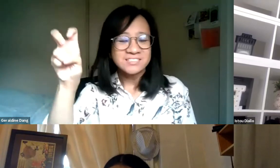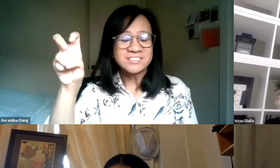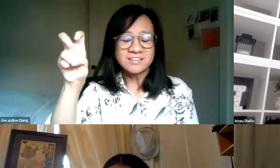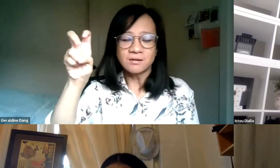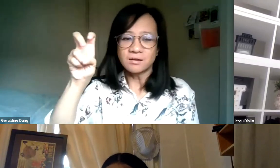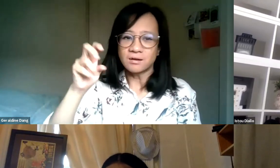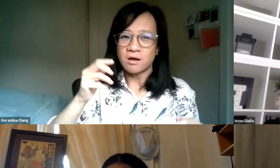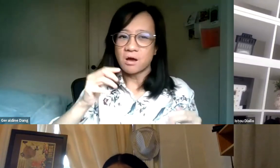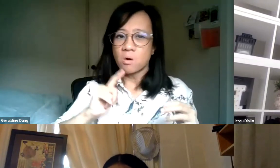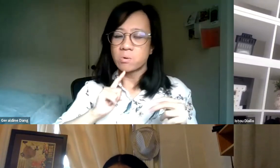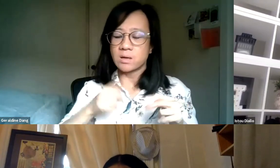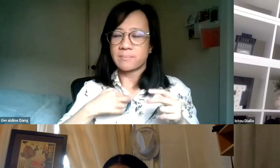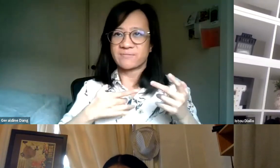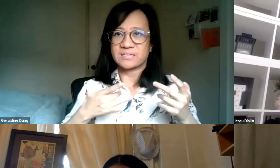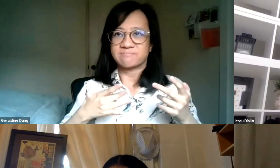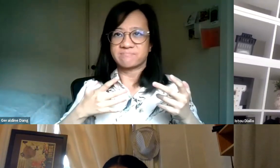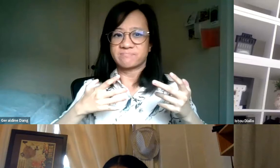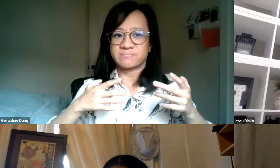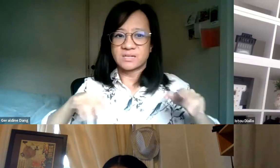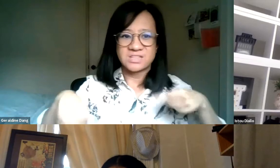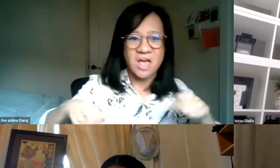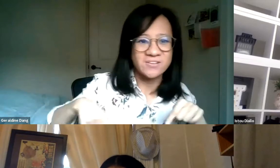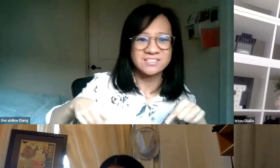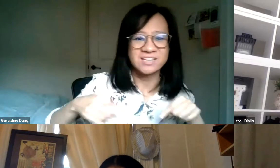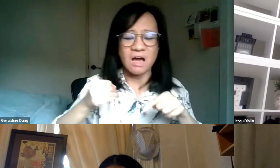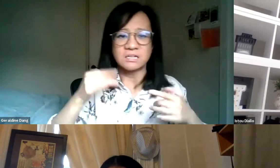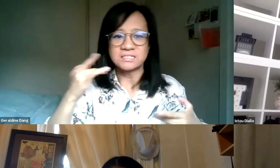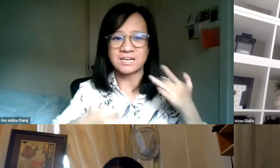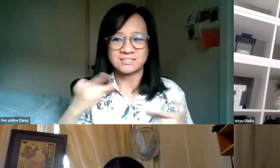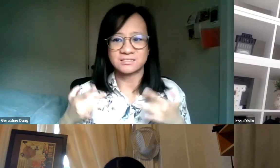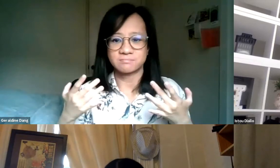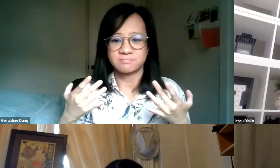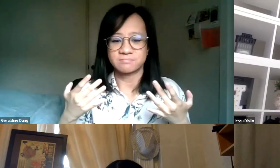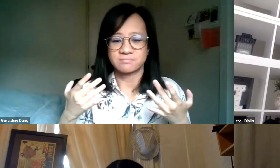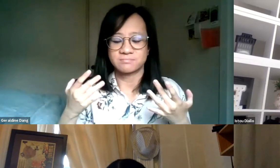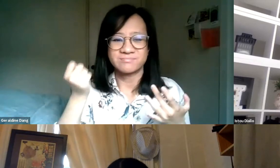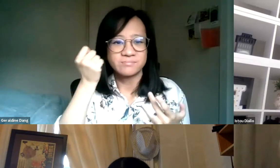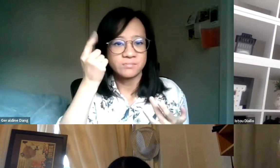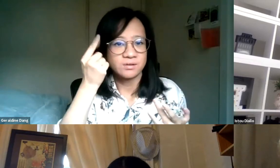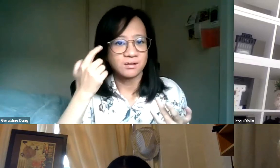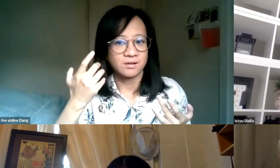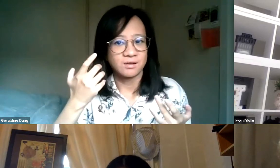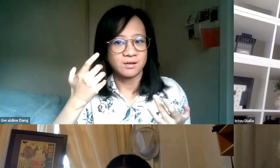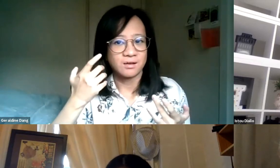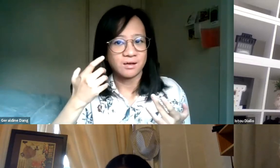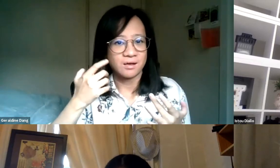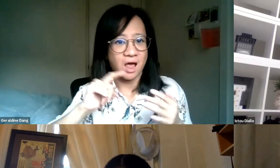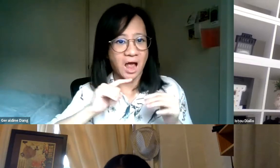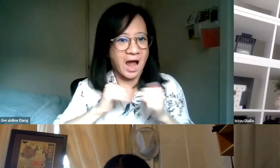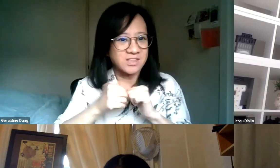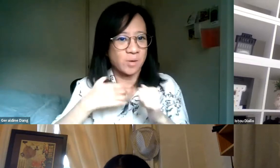the lone Deaf person, and I began to feel like there was kind of a challenge.